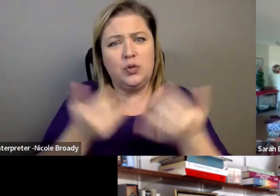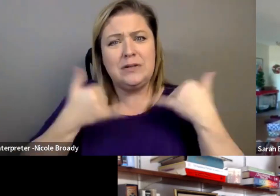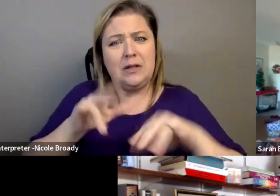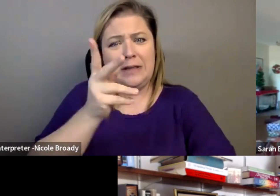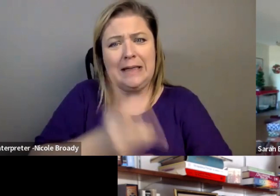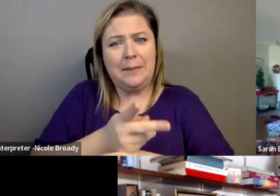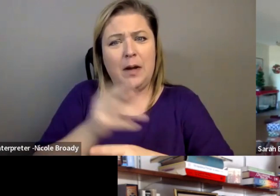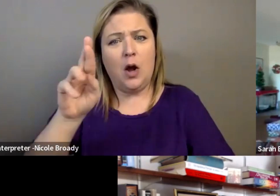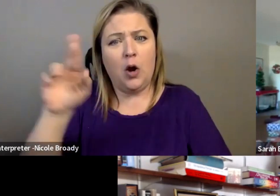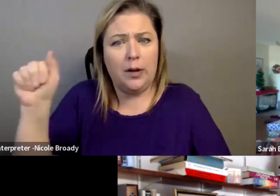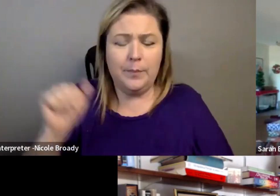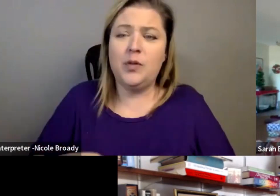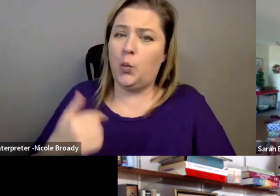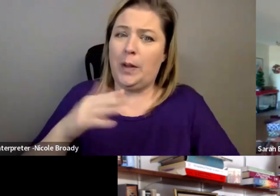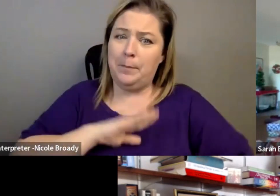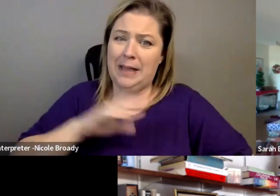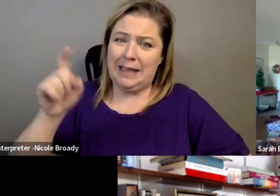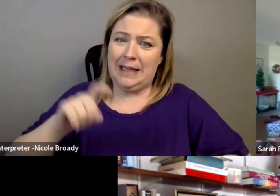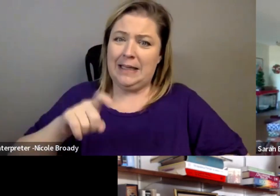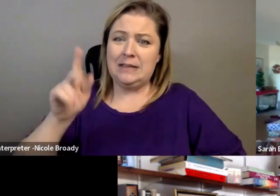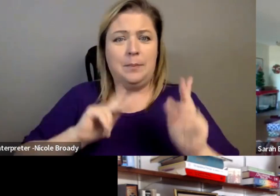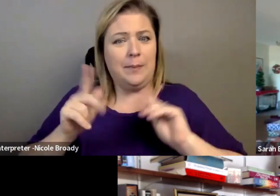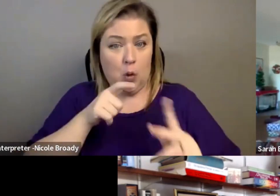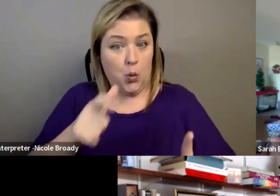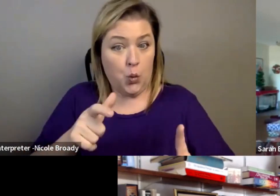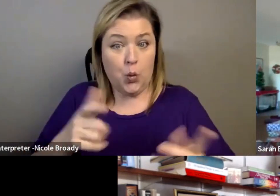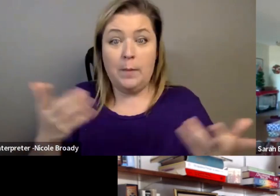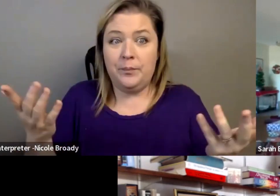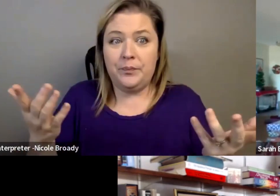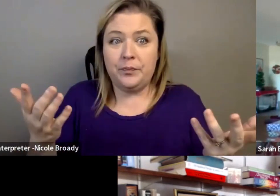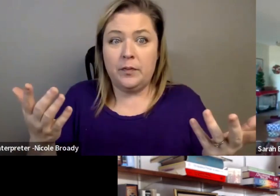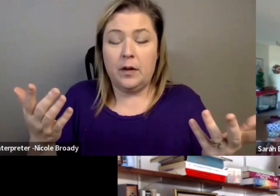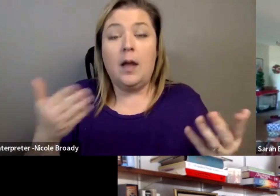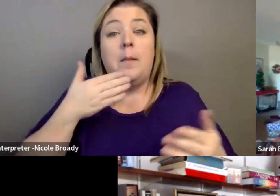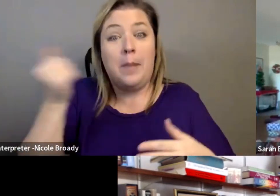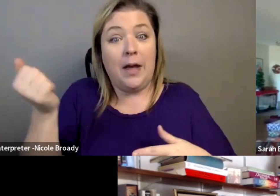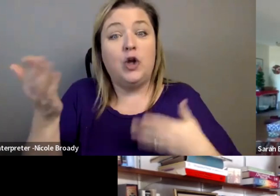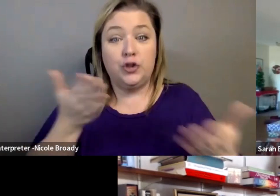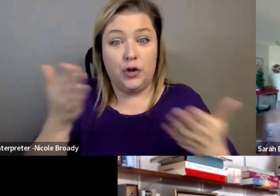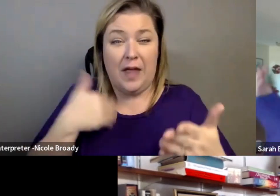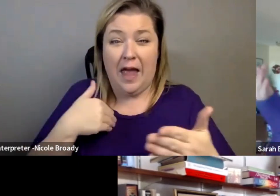that we meet the needs of people who are better served having access at home, whether it's